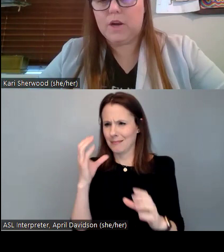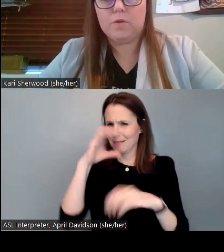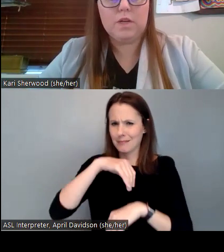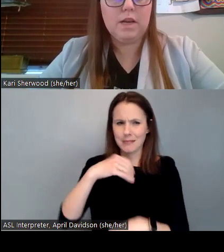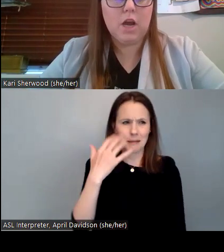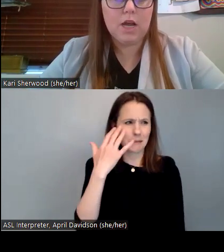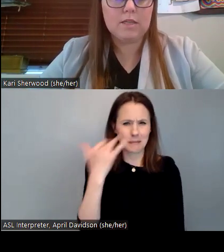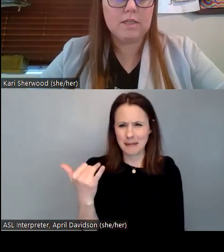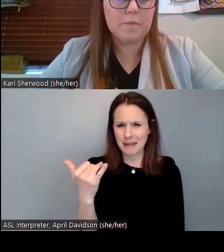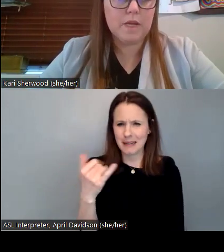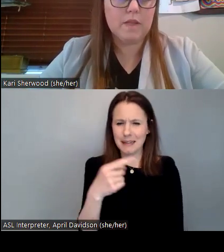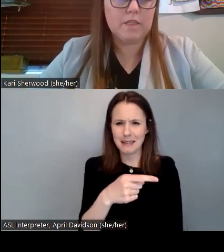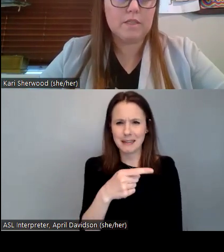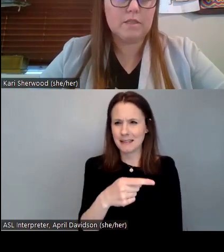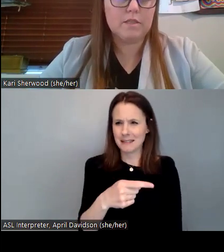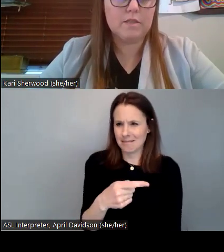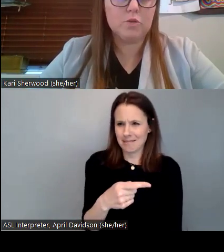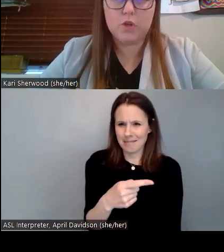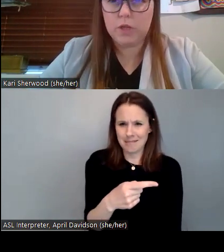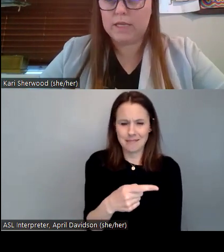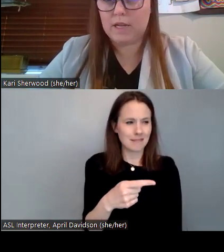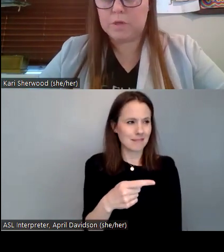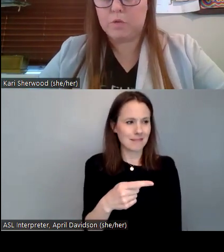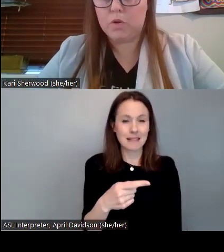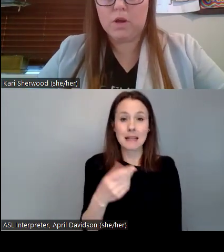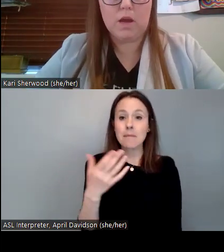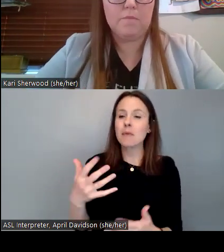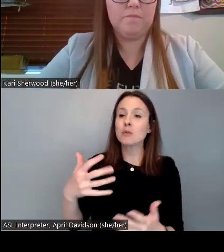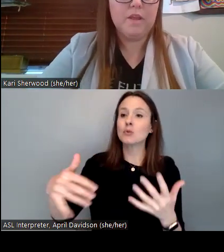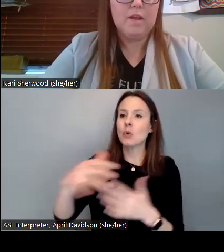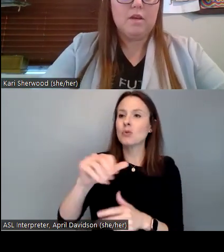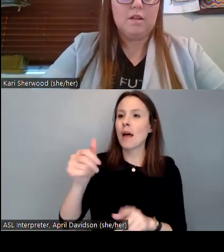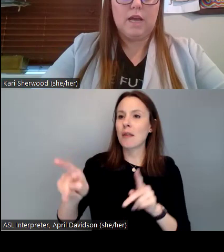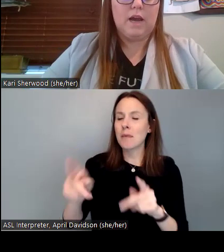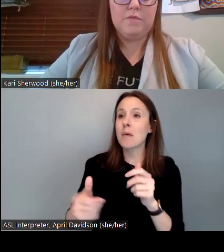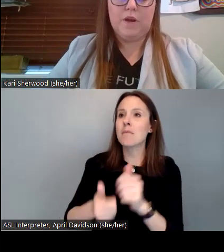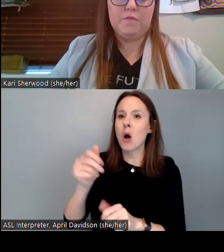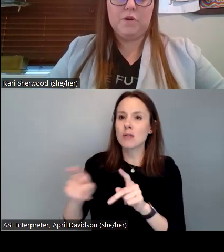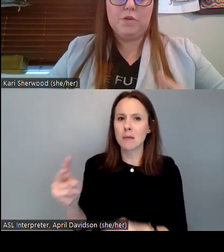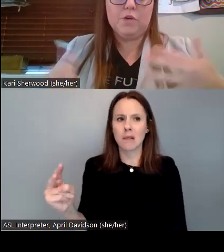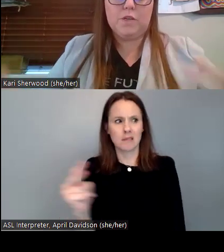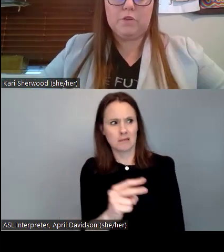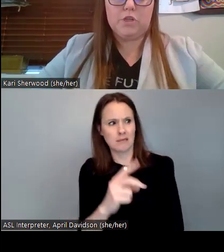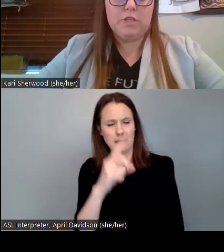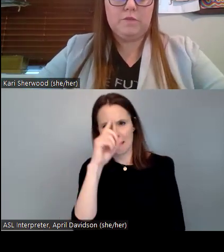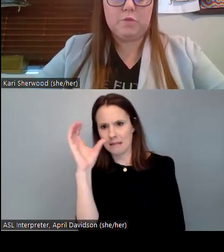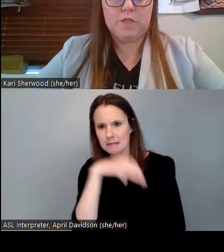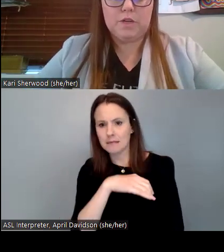you know, not something that's socially acceptable. Like, I have known neurodivergent individuals